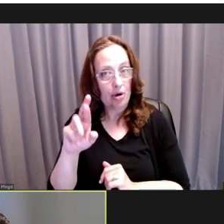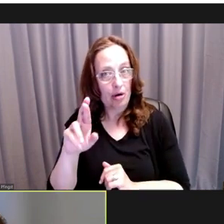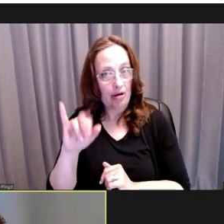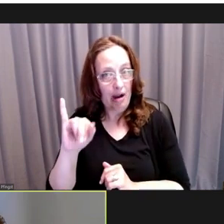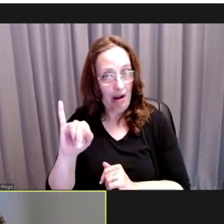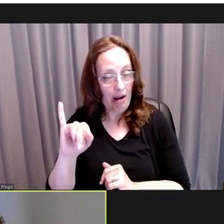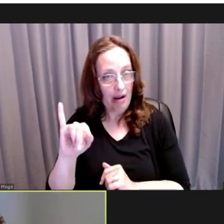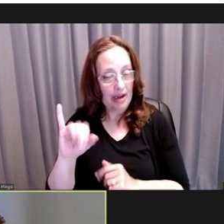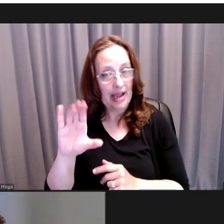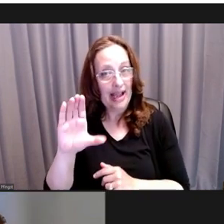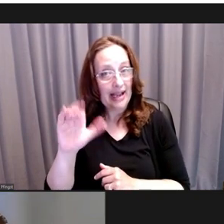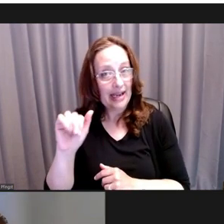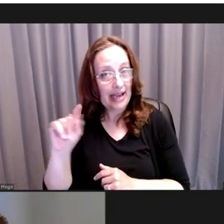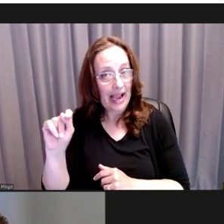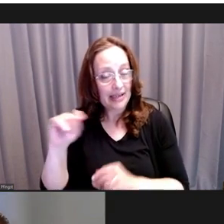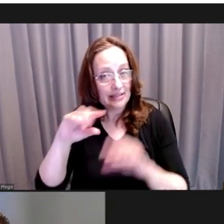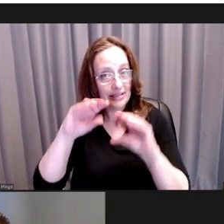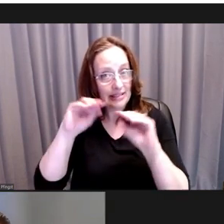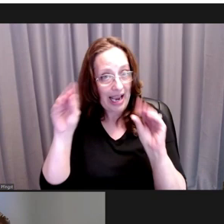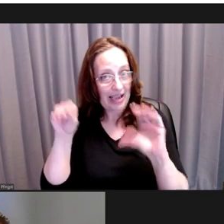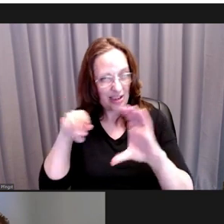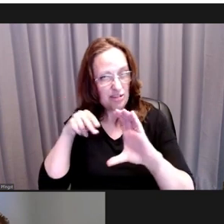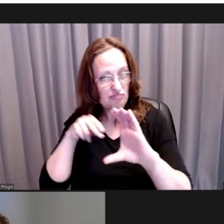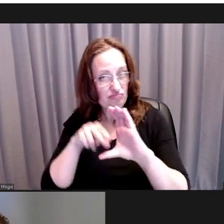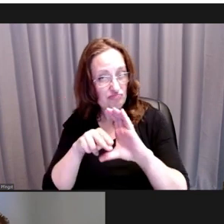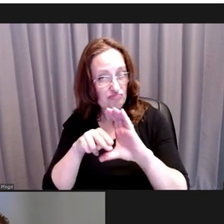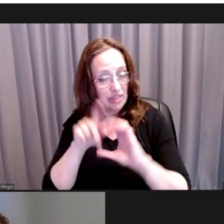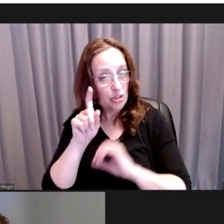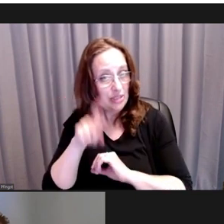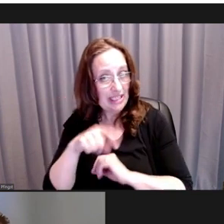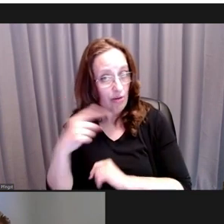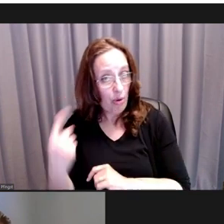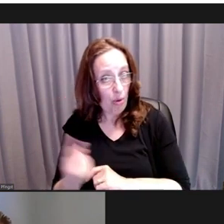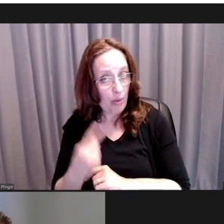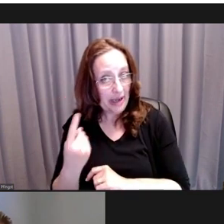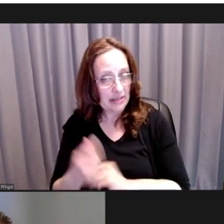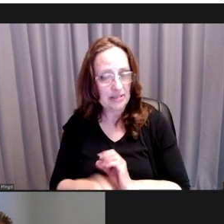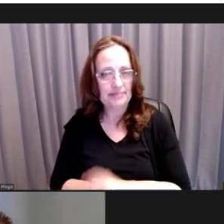I think... Clearly the answer is you don't always have to have it. I think that